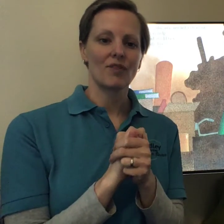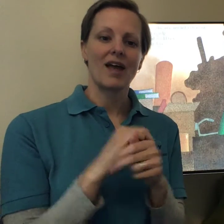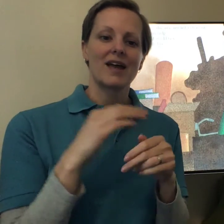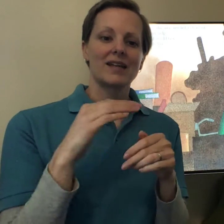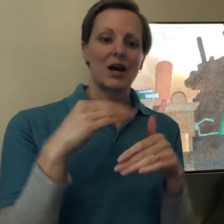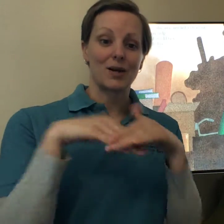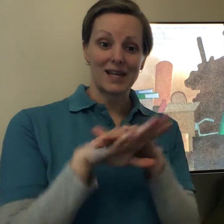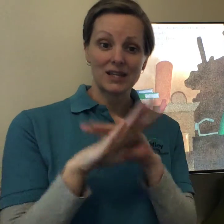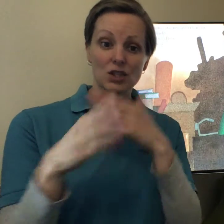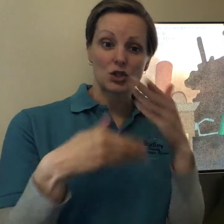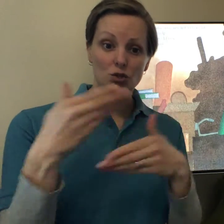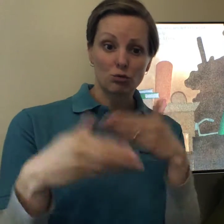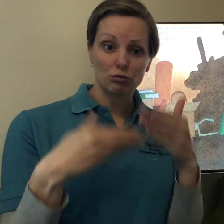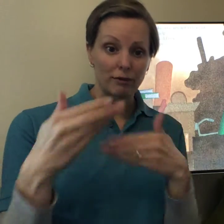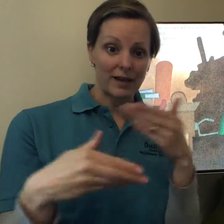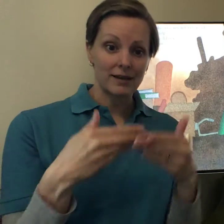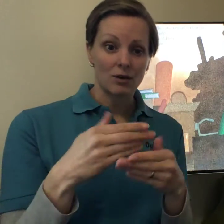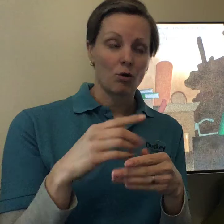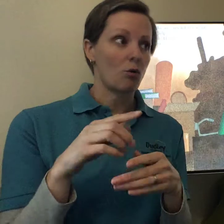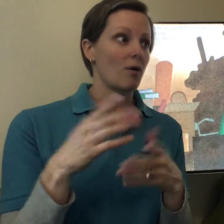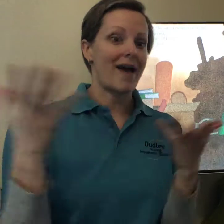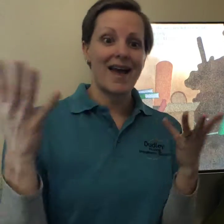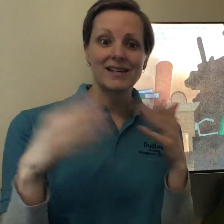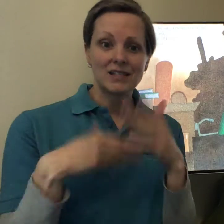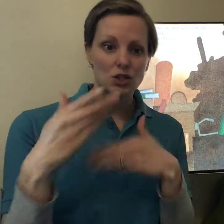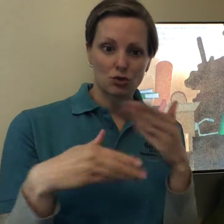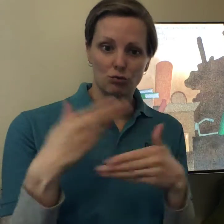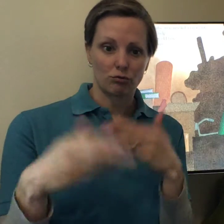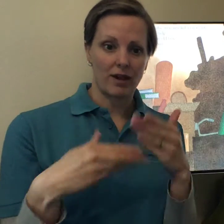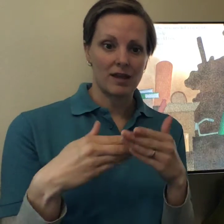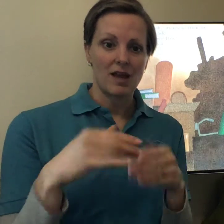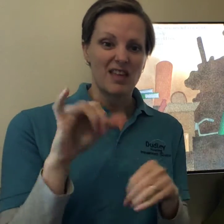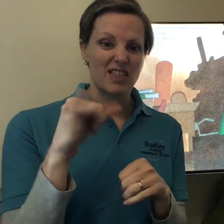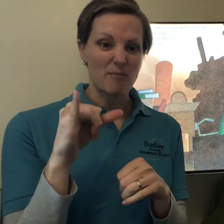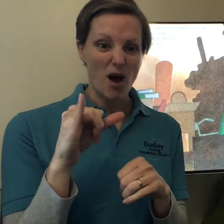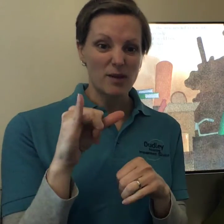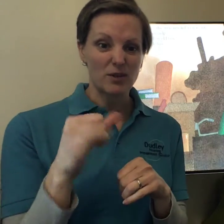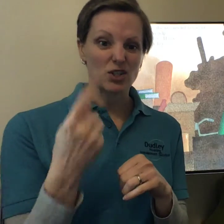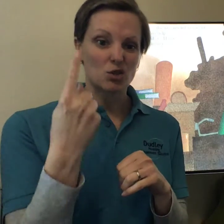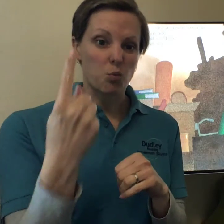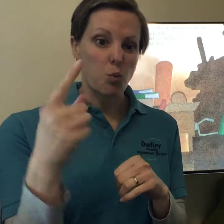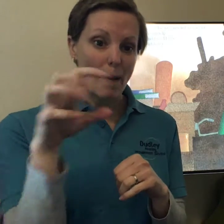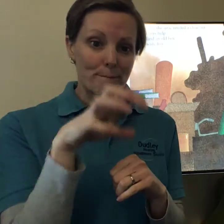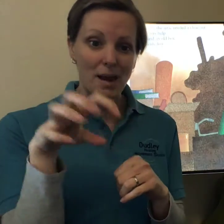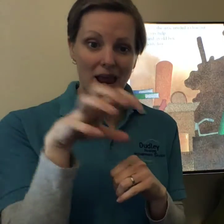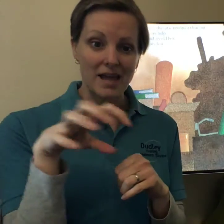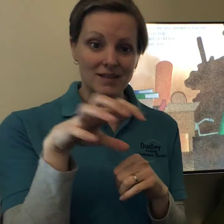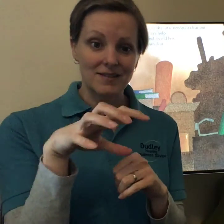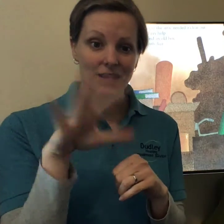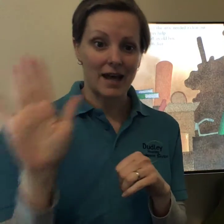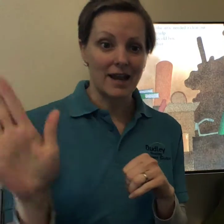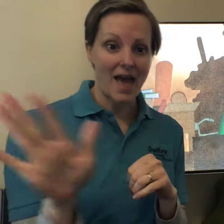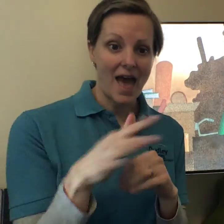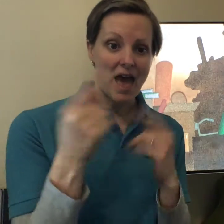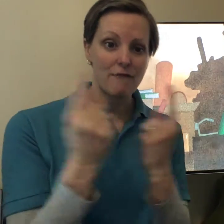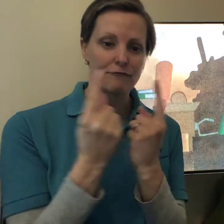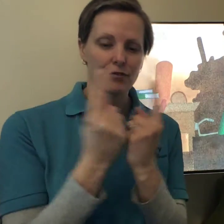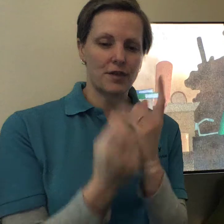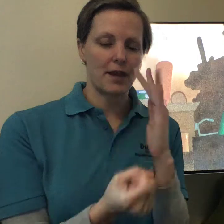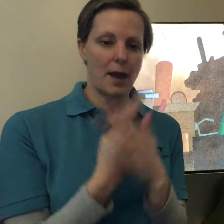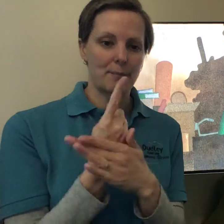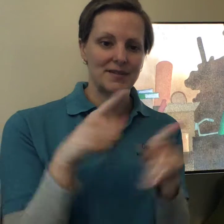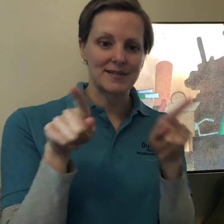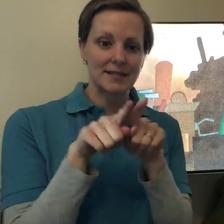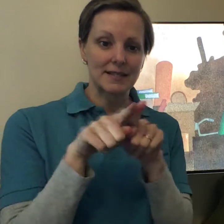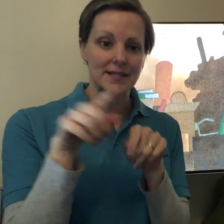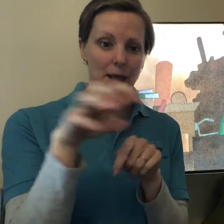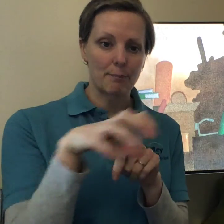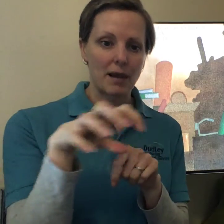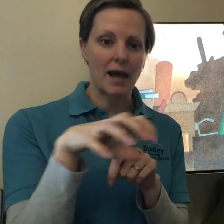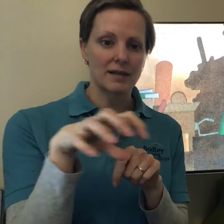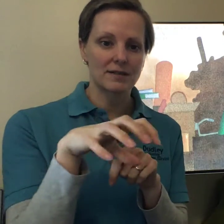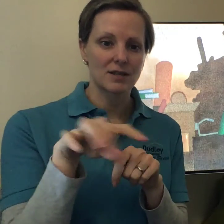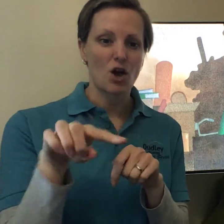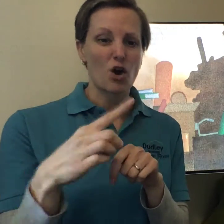Now in the story, or any story, there might be just one place and everything happens in the same place.